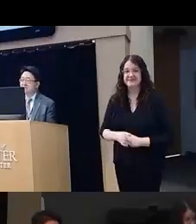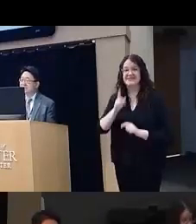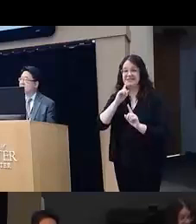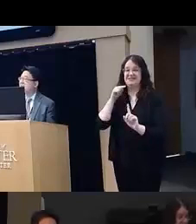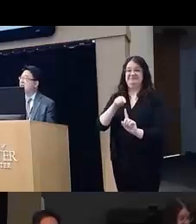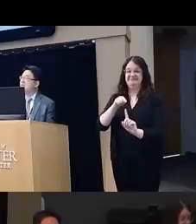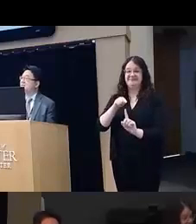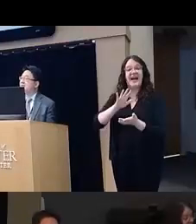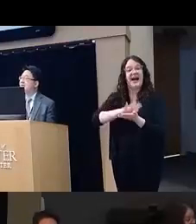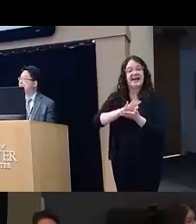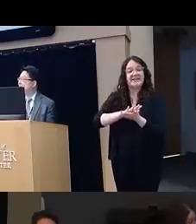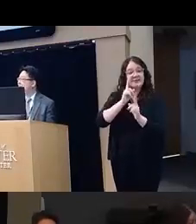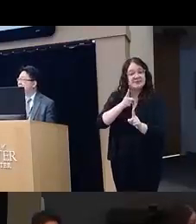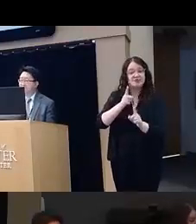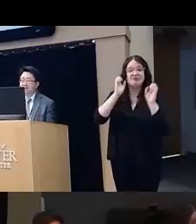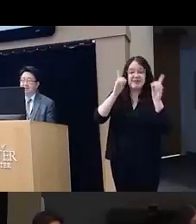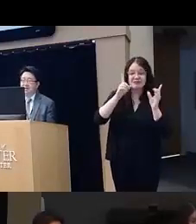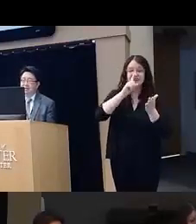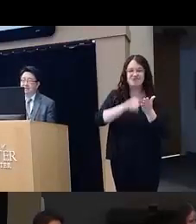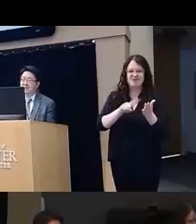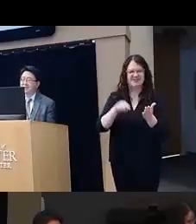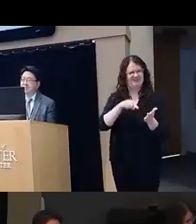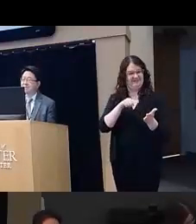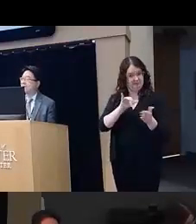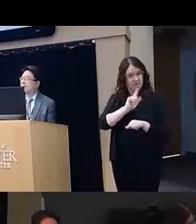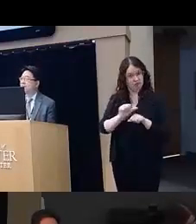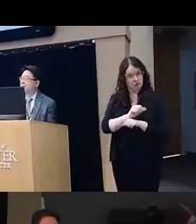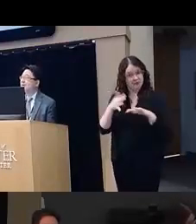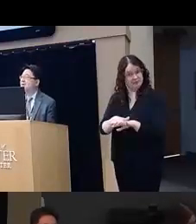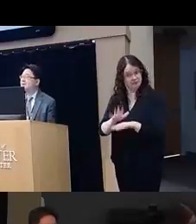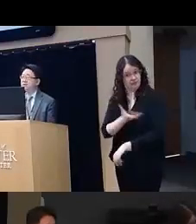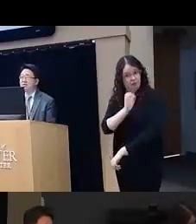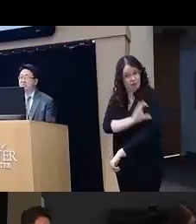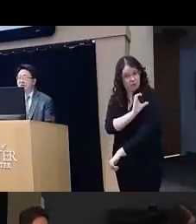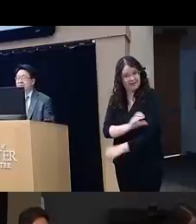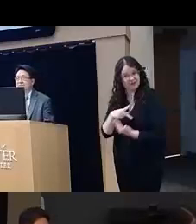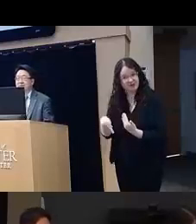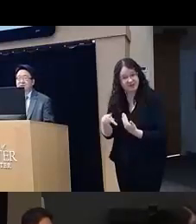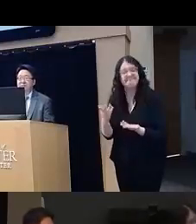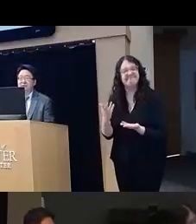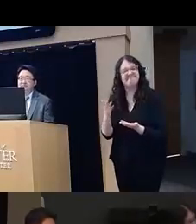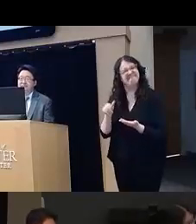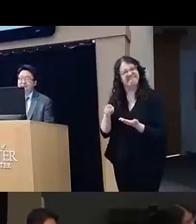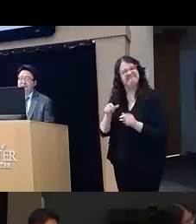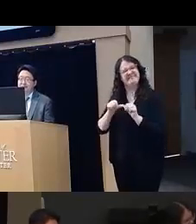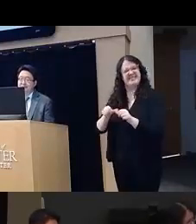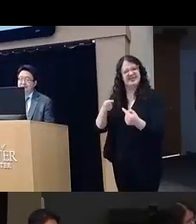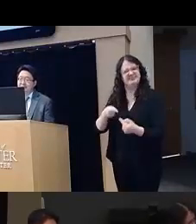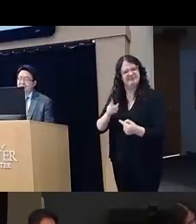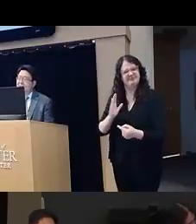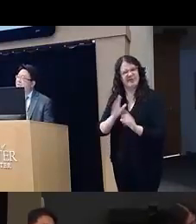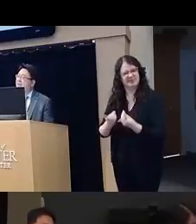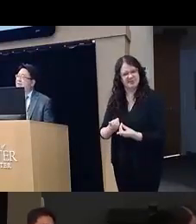Education and Research into our clinical program remains an issue in our department so that's what